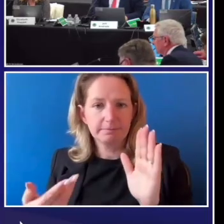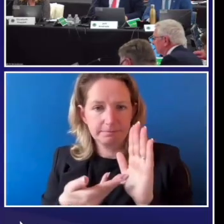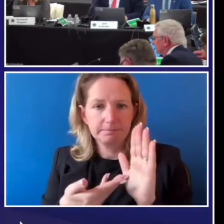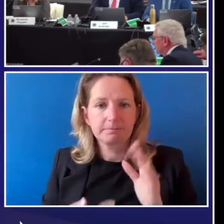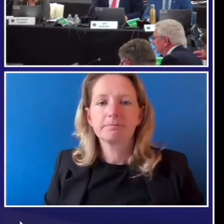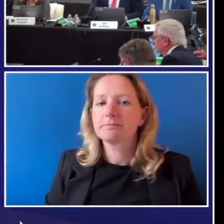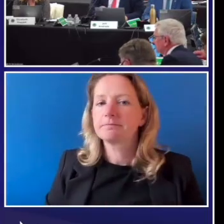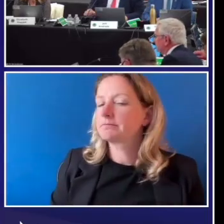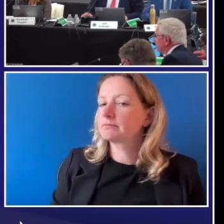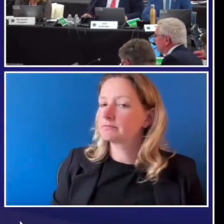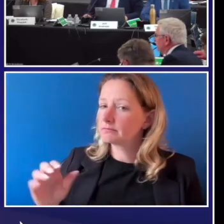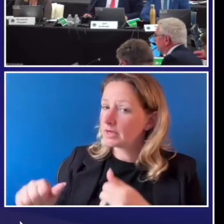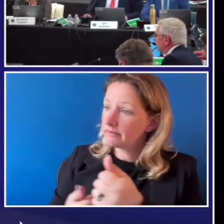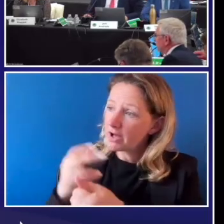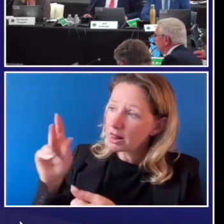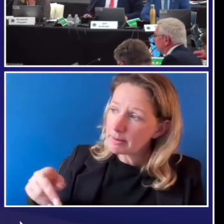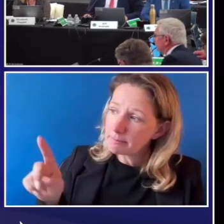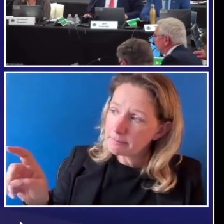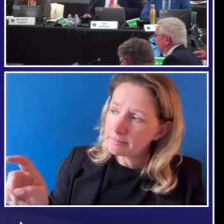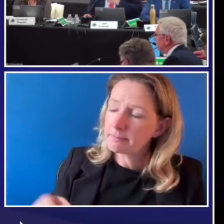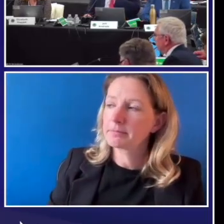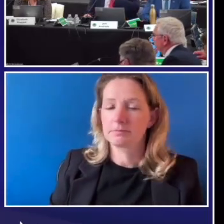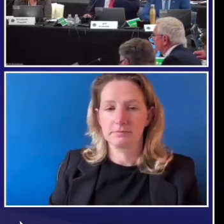Any follow up, Magnus? Yeah, I, I, uh, um,